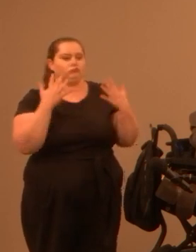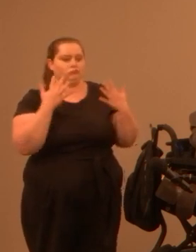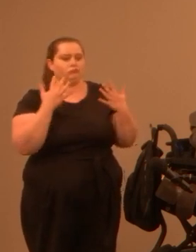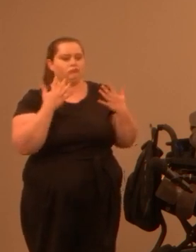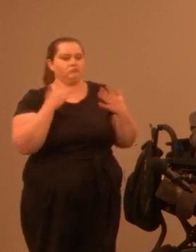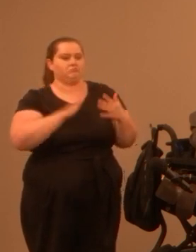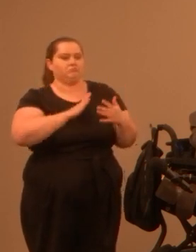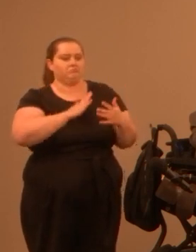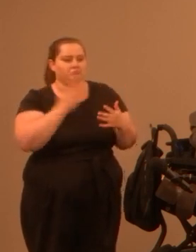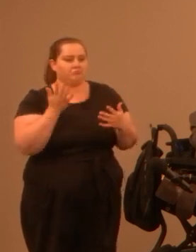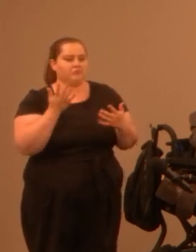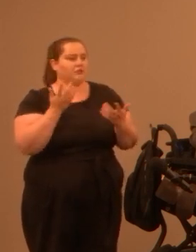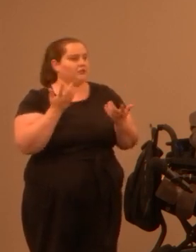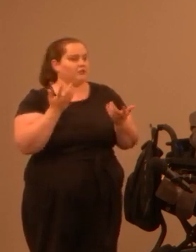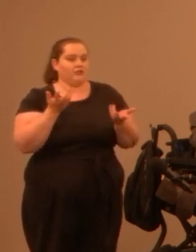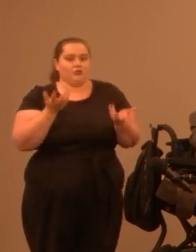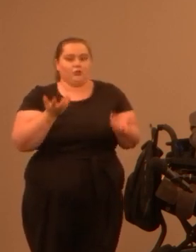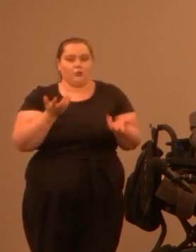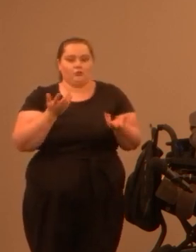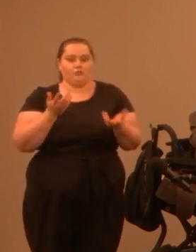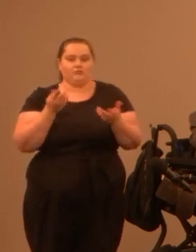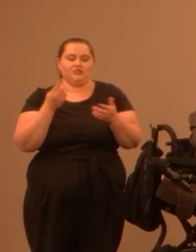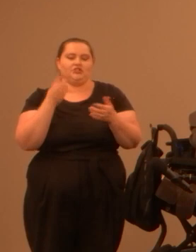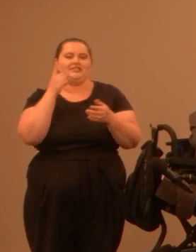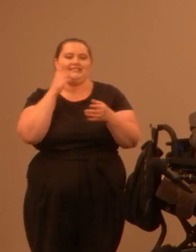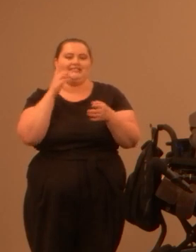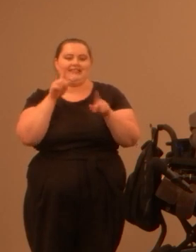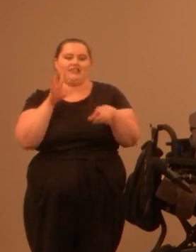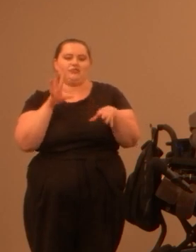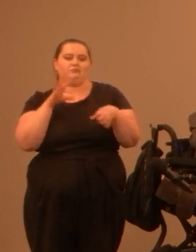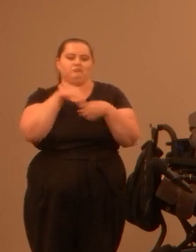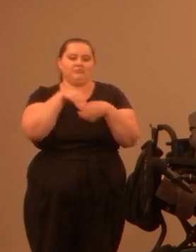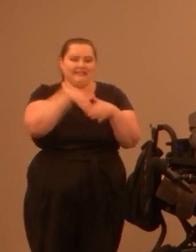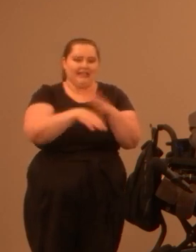being inspired was to do accessibility." So I think that we've seen some people